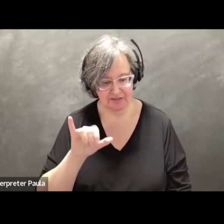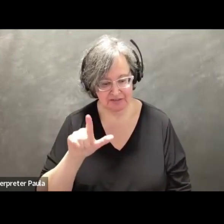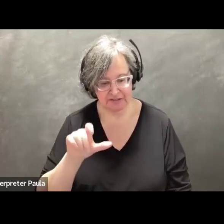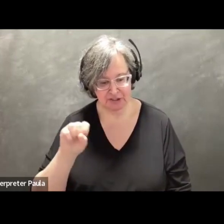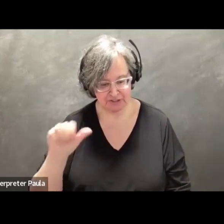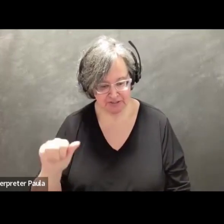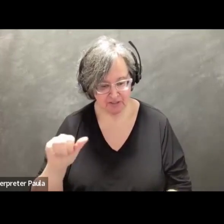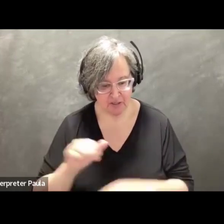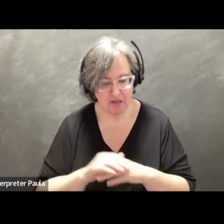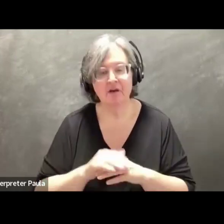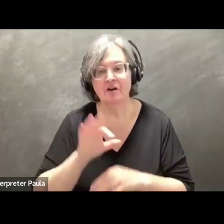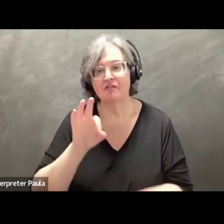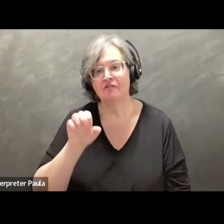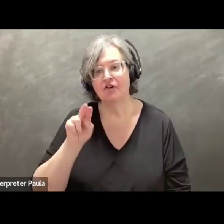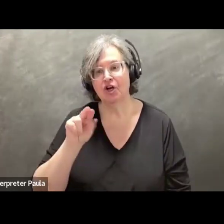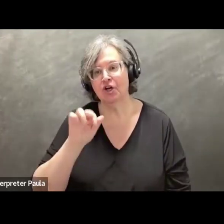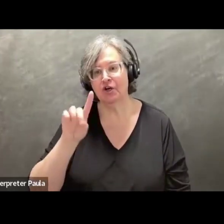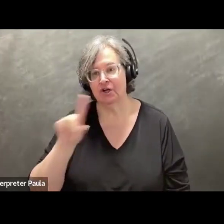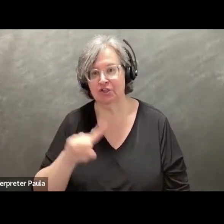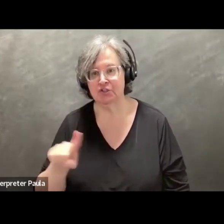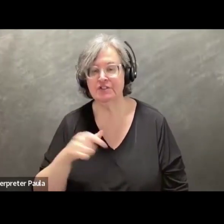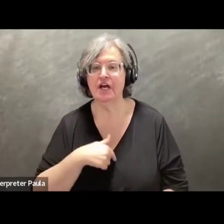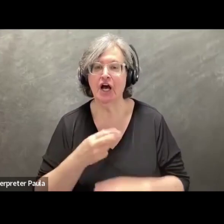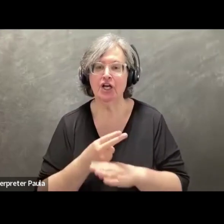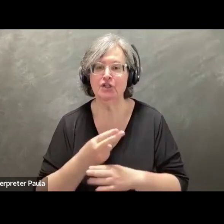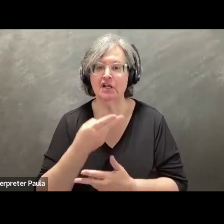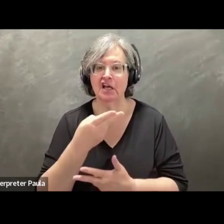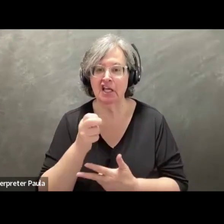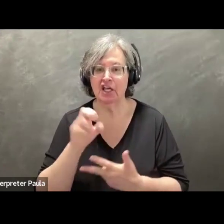pronouns are he, she, they interchangeably, which is means